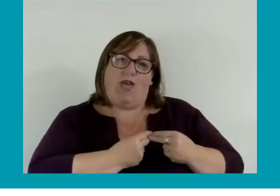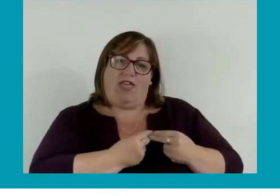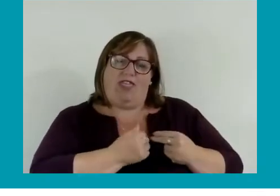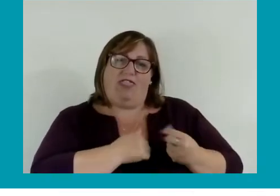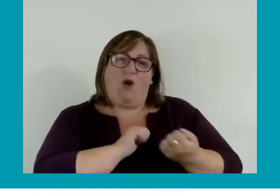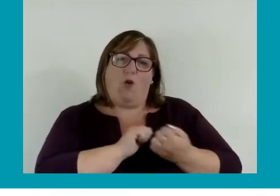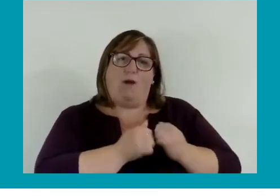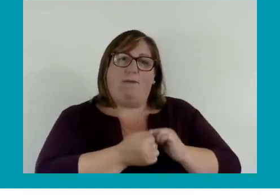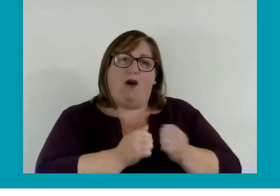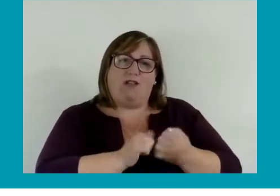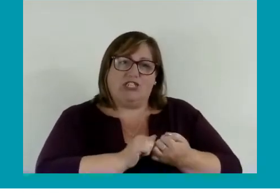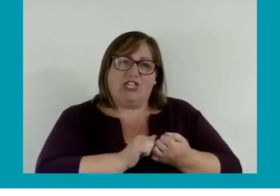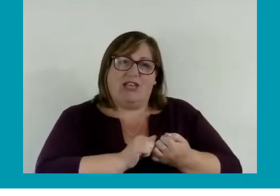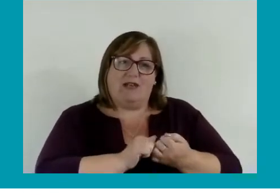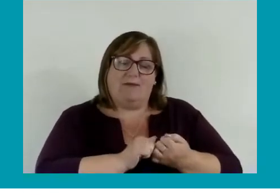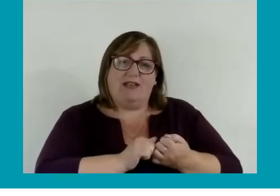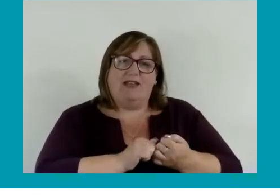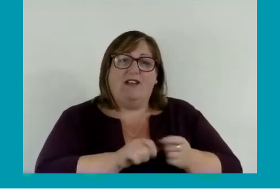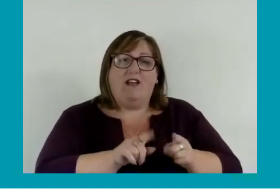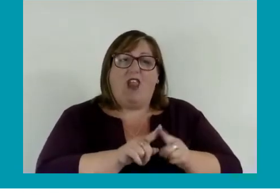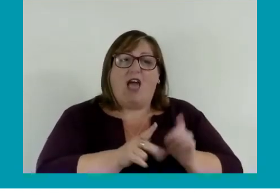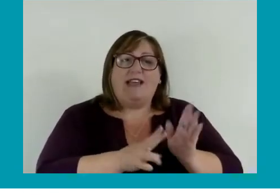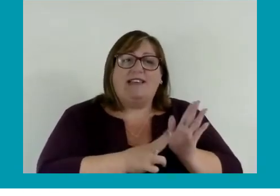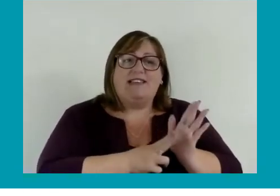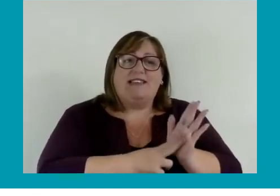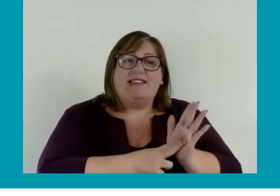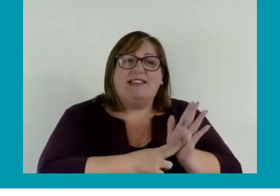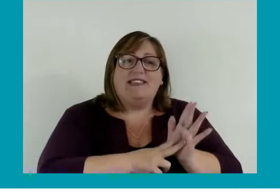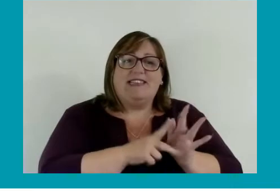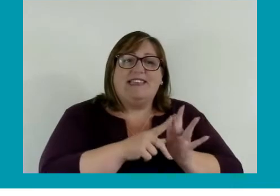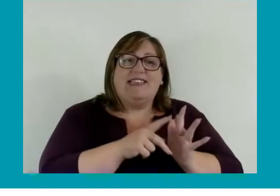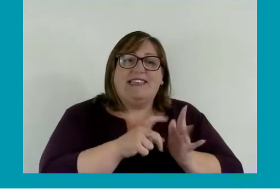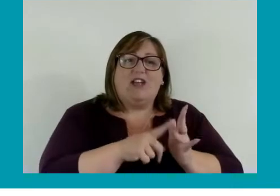that um you may be familiar with waitrose you may be familiar with john lewis but